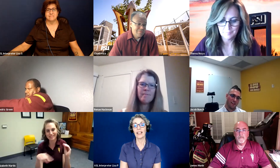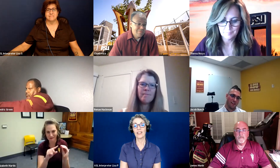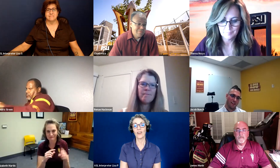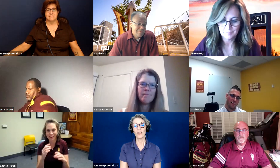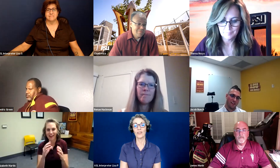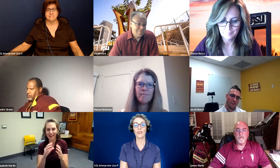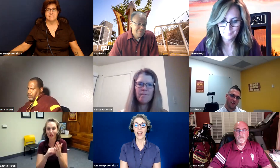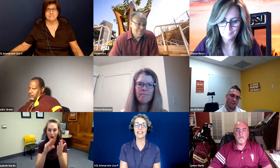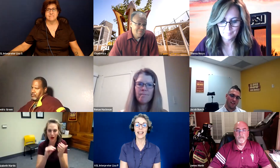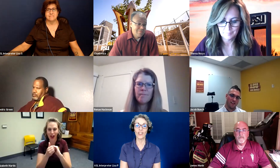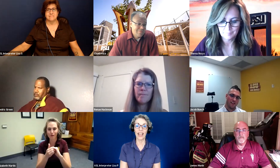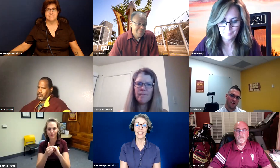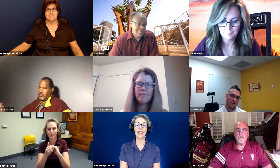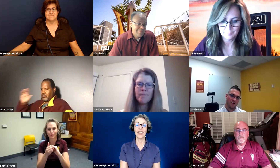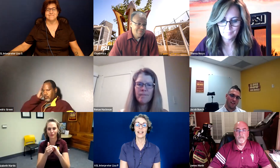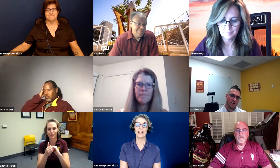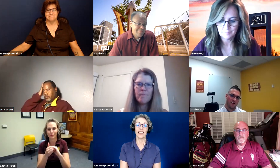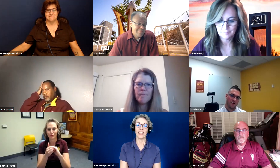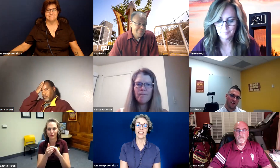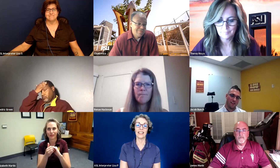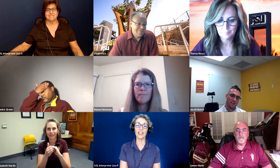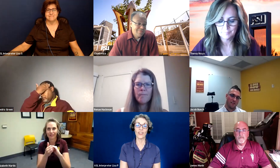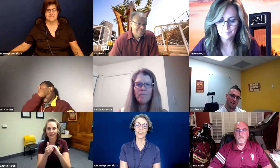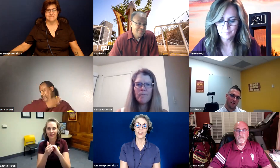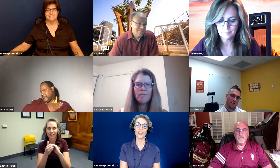And so trying to educate the teachers